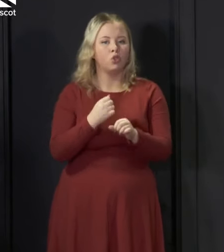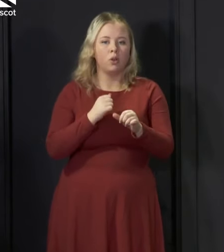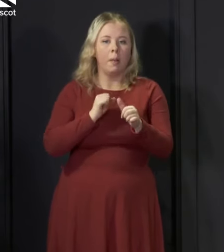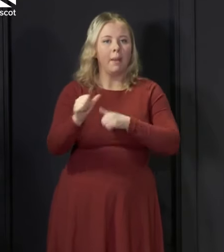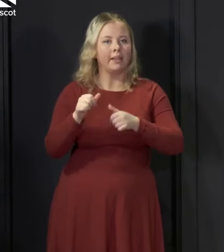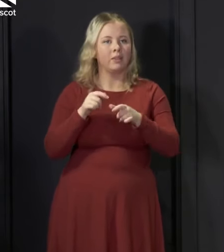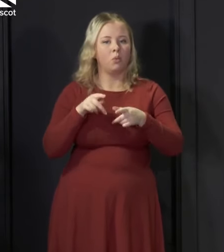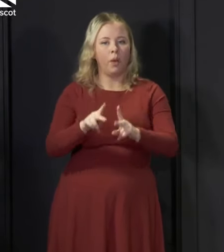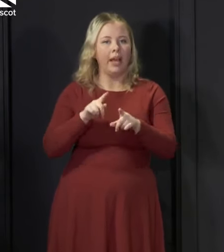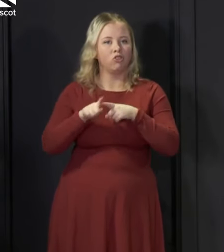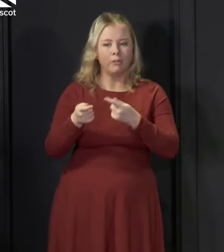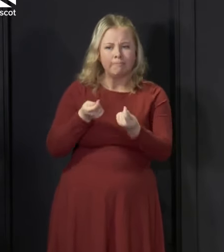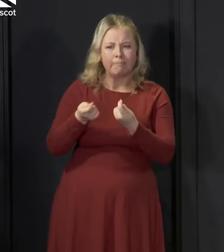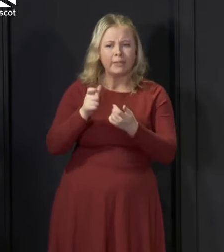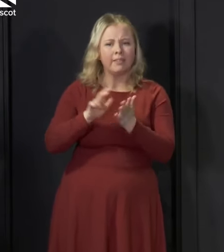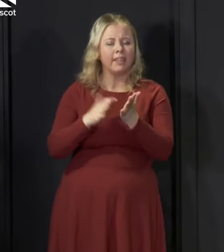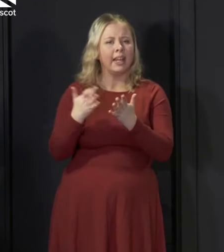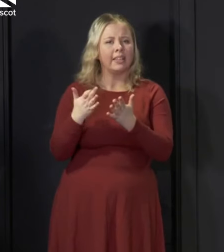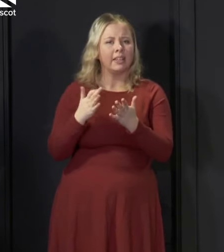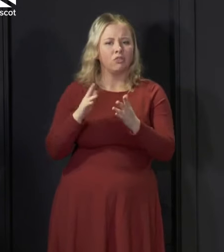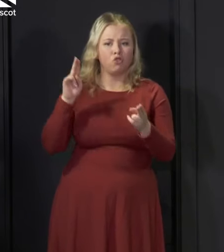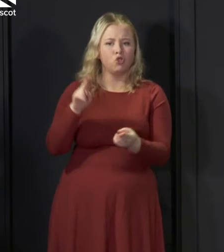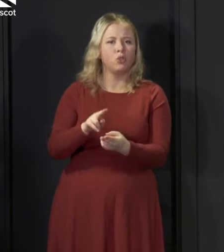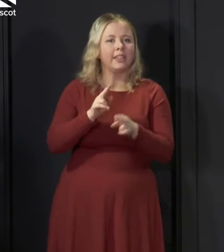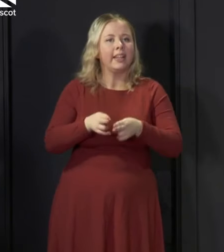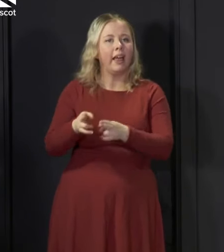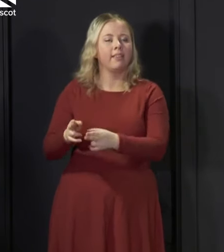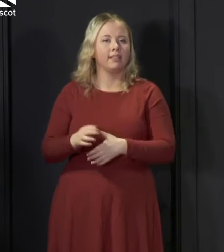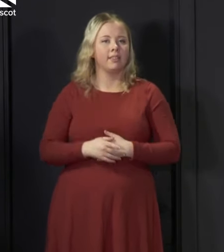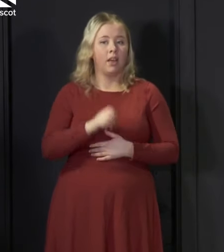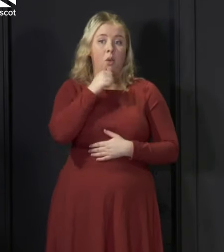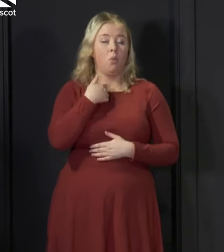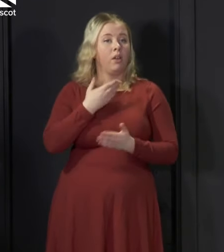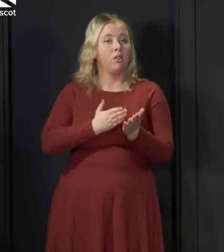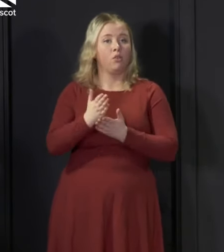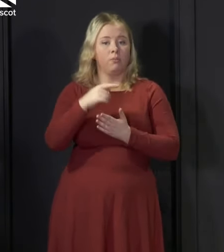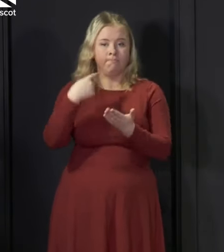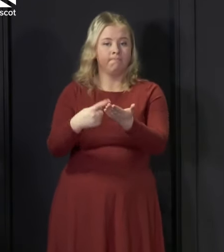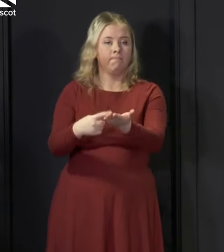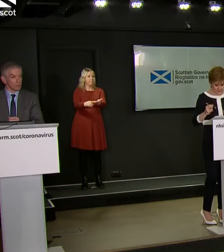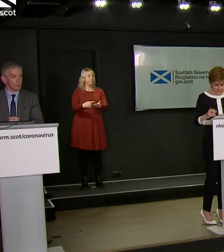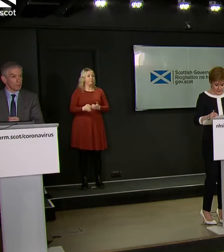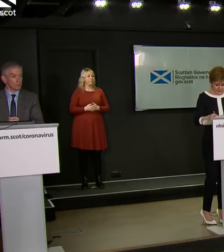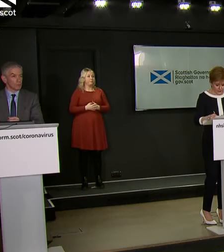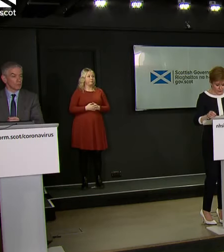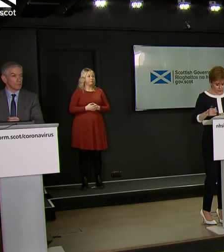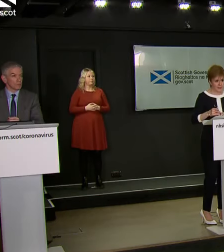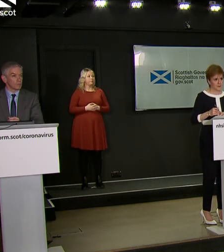and reduce the number of people who are dying. And that's what will guide my decisions for as long as we're dealing with this. Kieran Andrews from The Times.